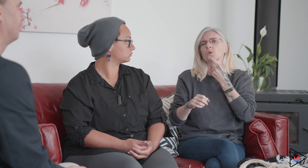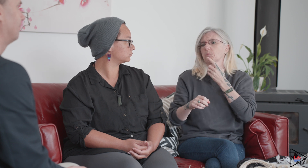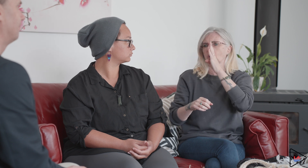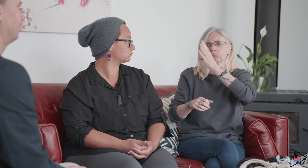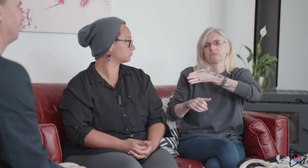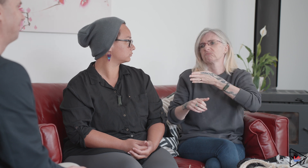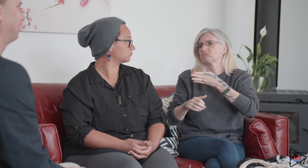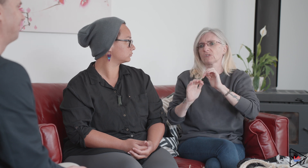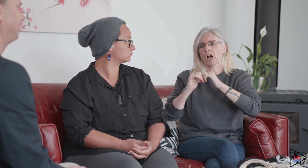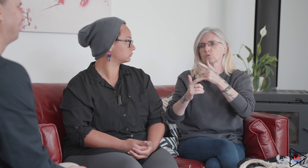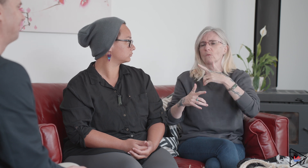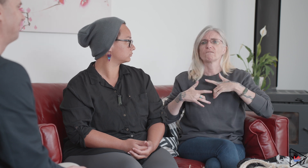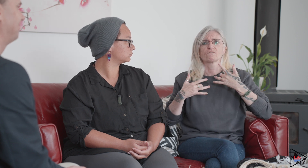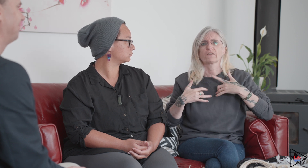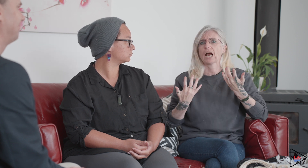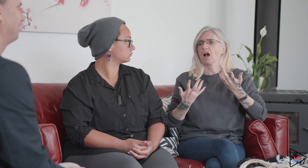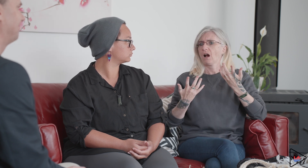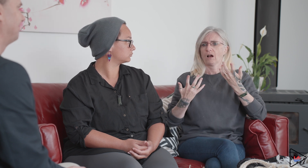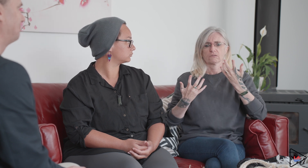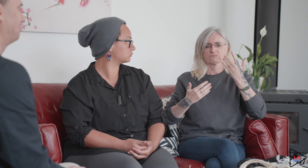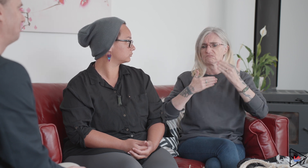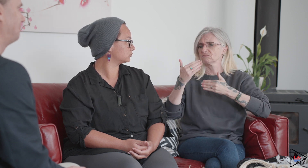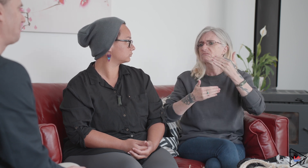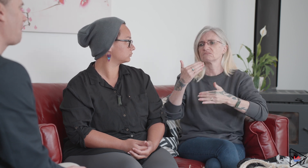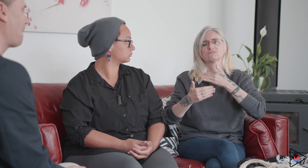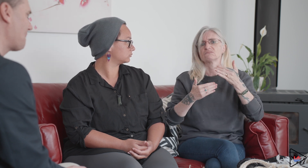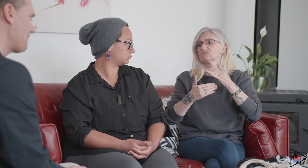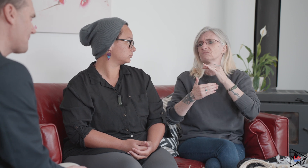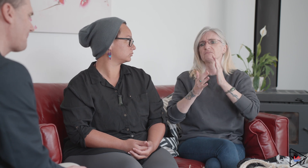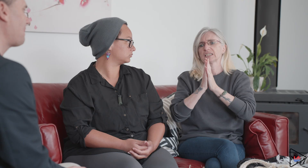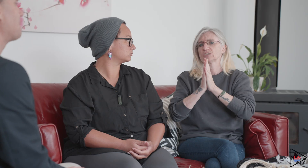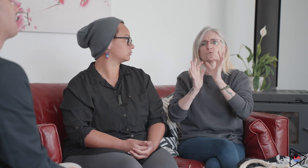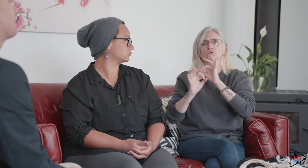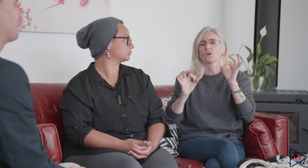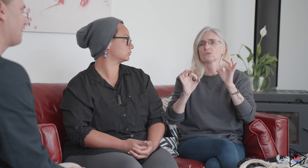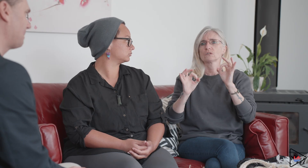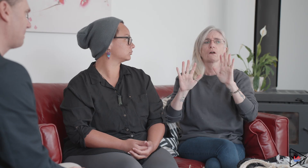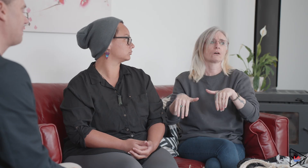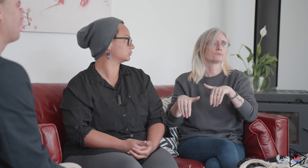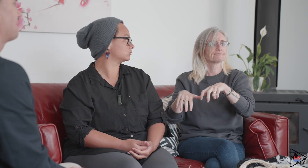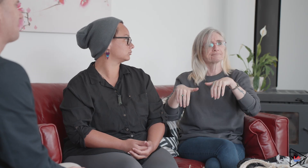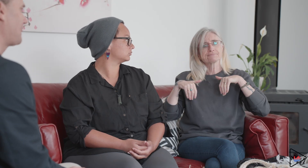You know, you can talk to the tutors. You can talk about how you feel. Please don't think